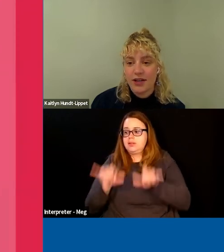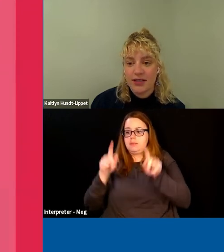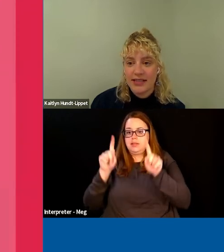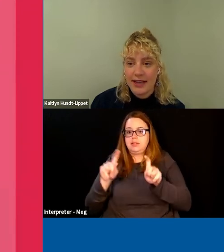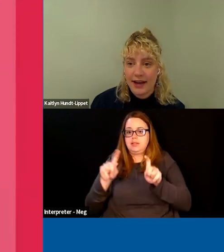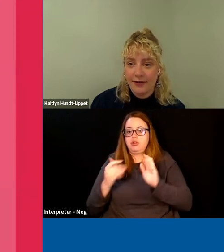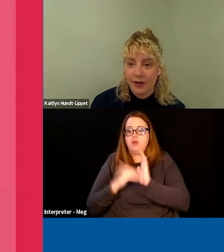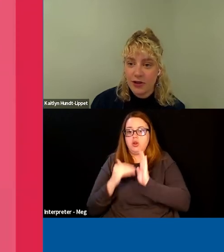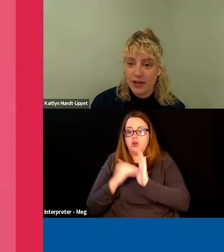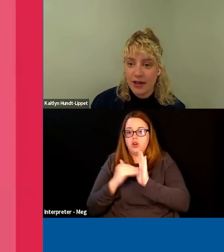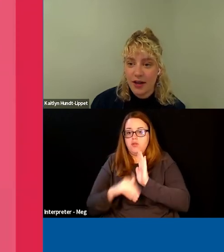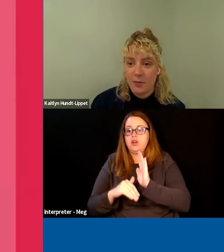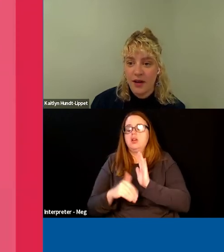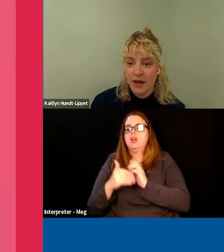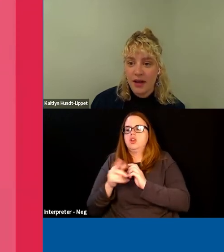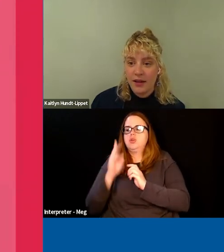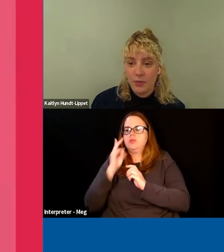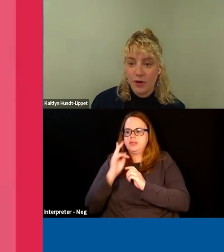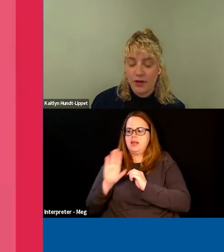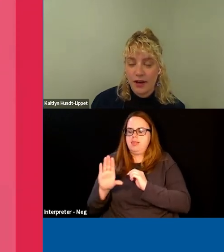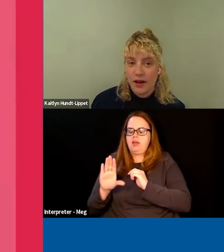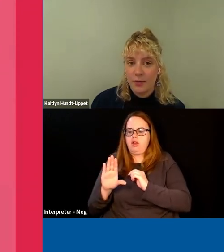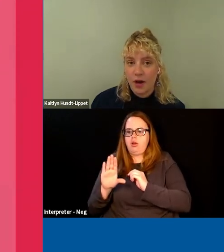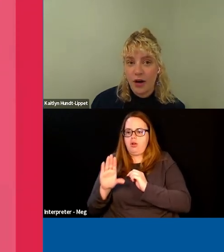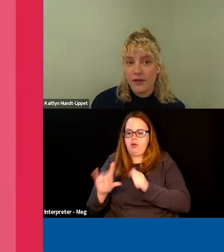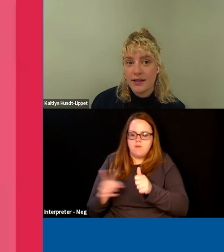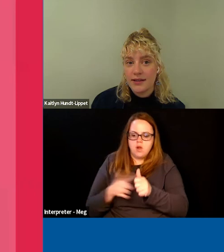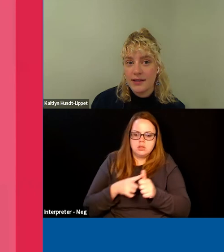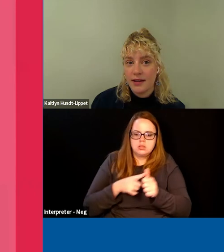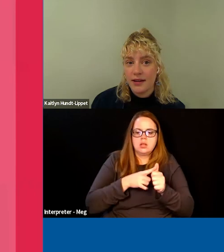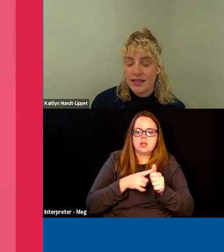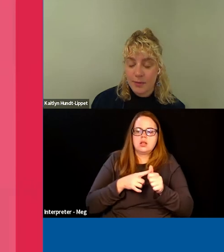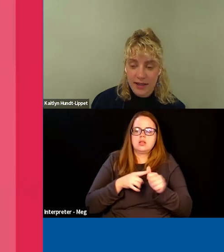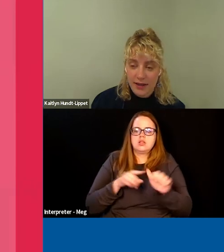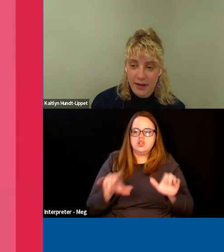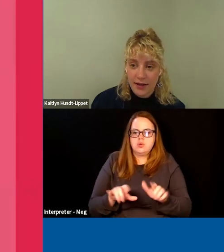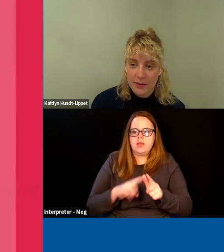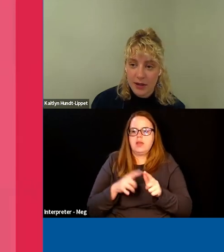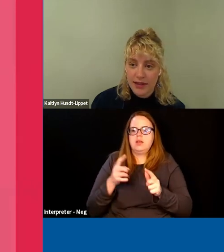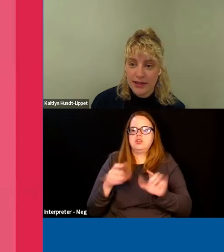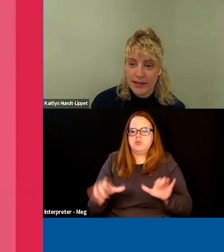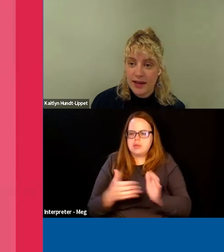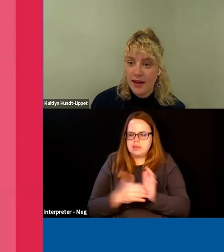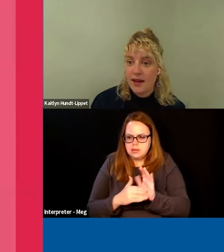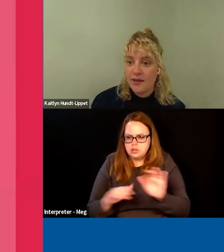you actually see that evolution in both confidence in explaining their experiences,